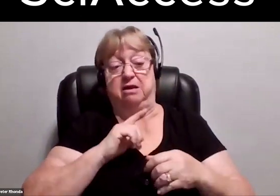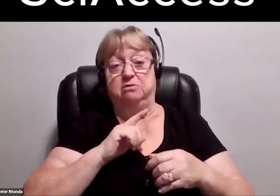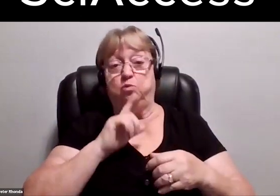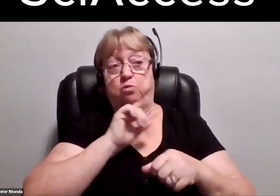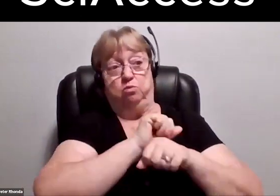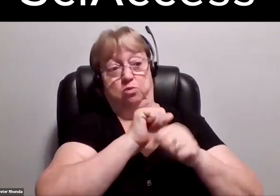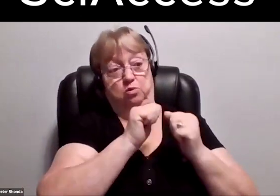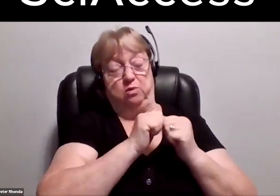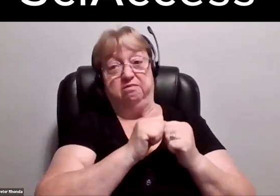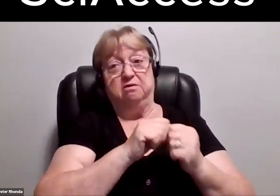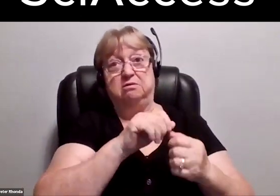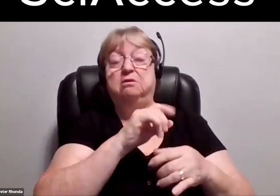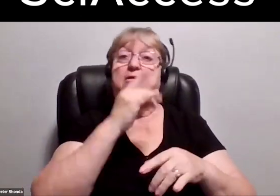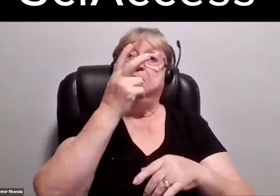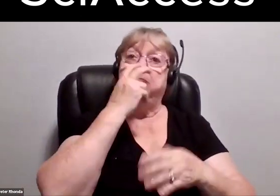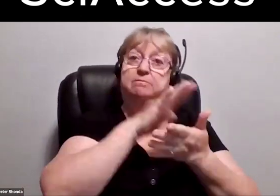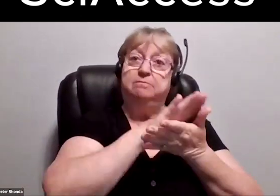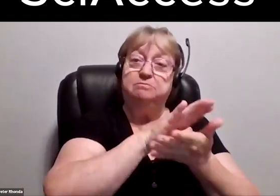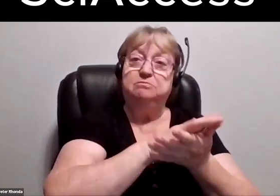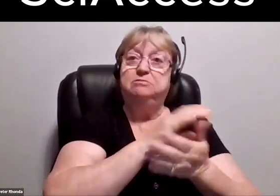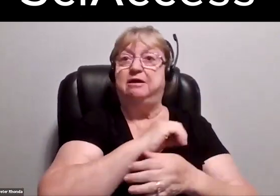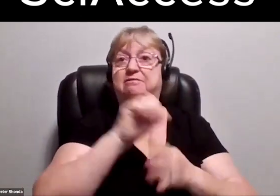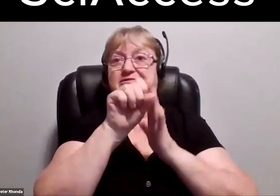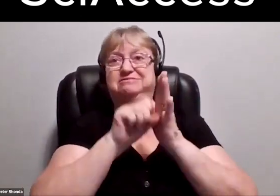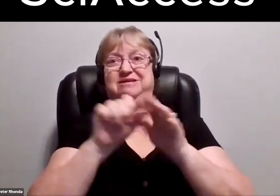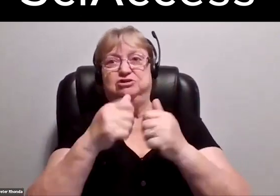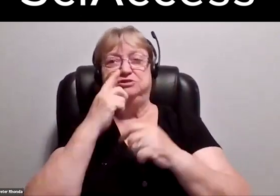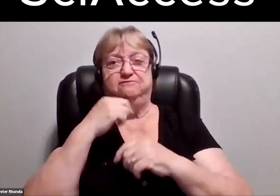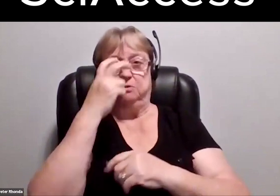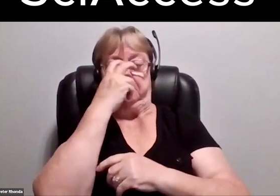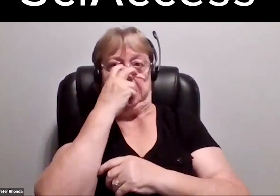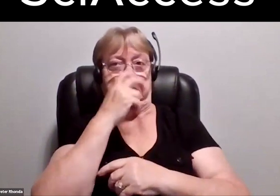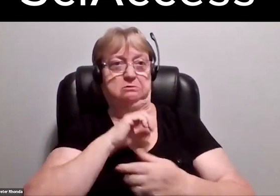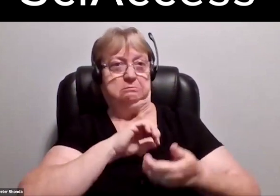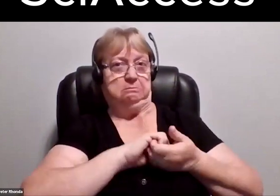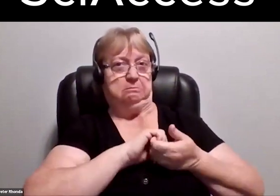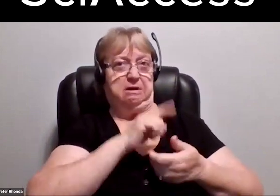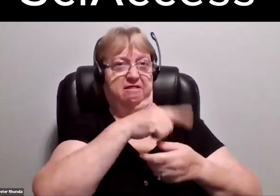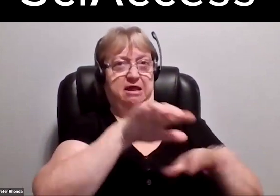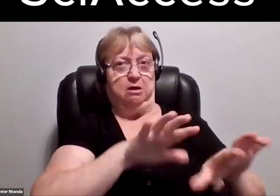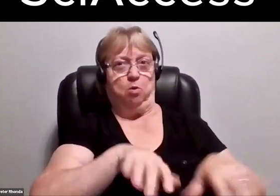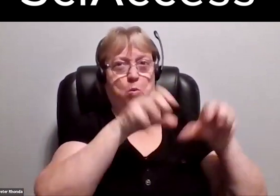for the blind and state agencies for the blind. We partner with them and they act as the hosting facility.